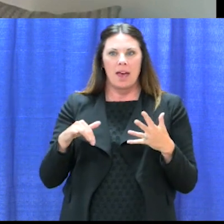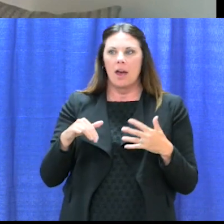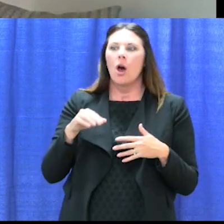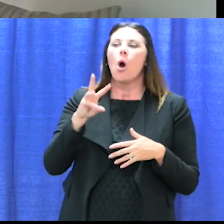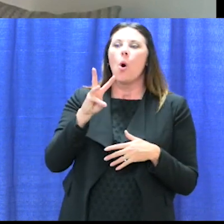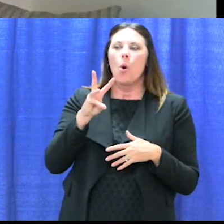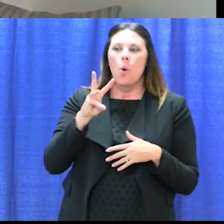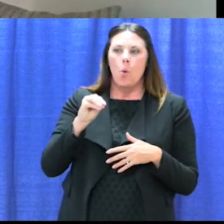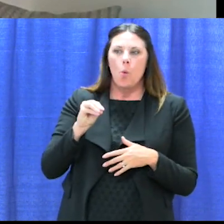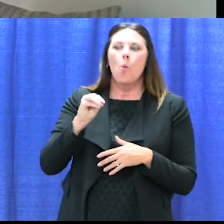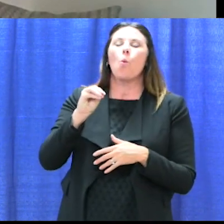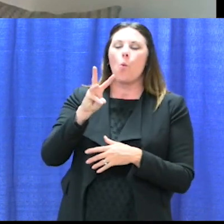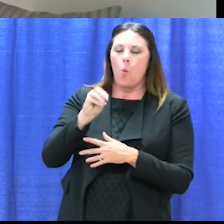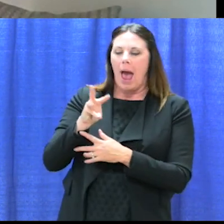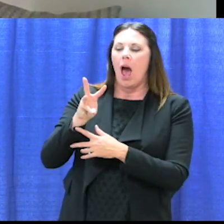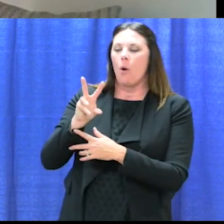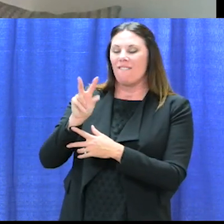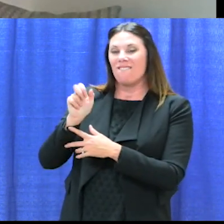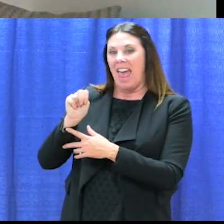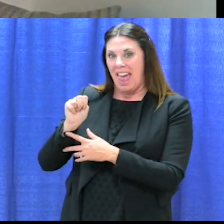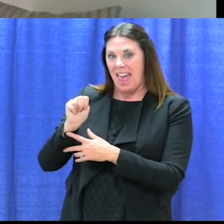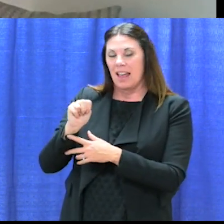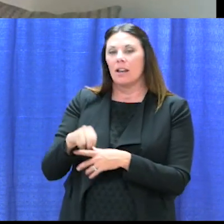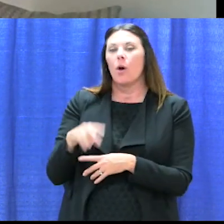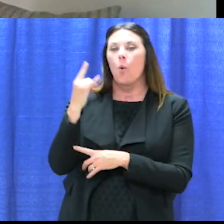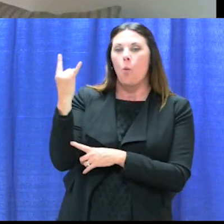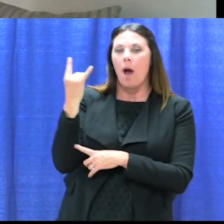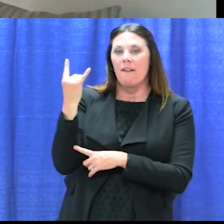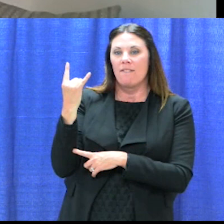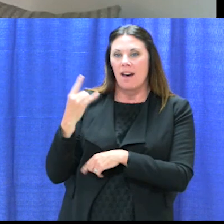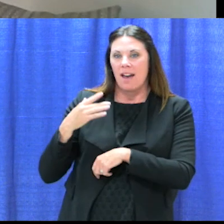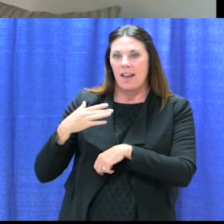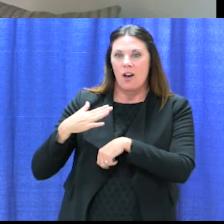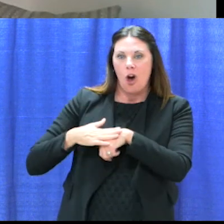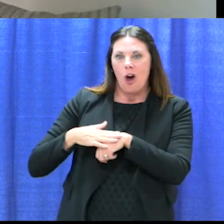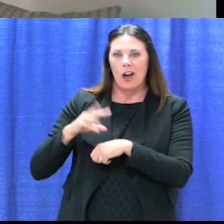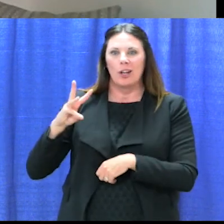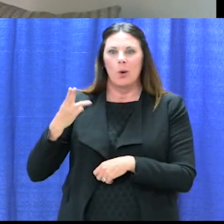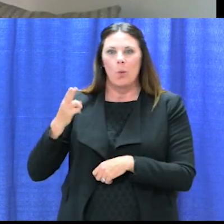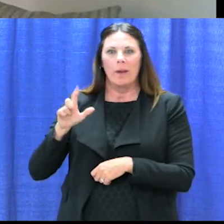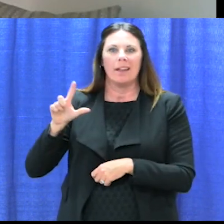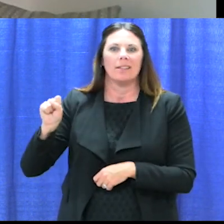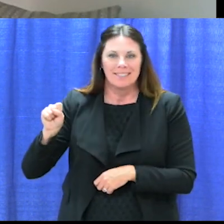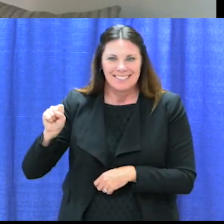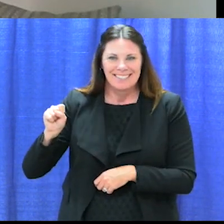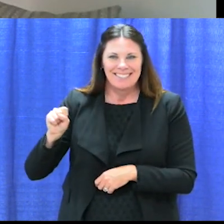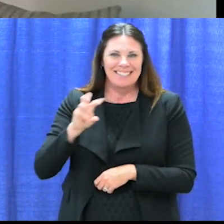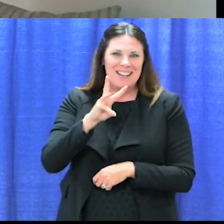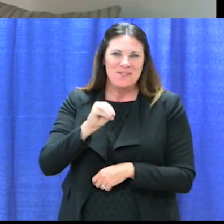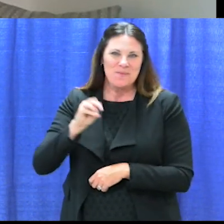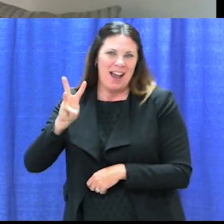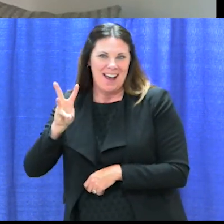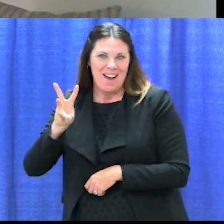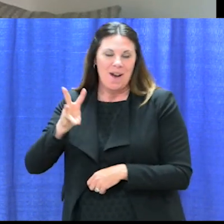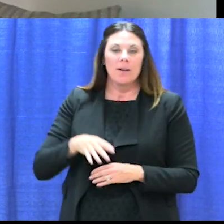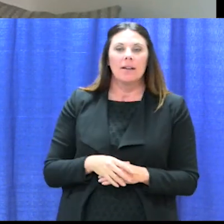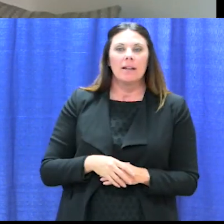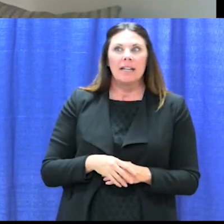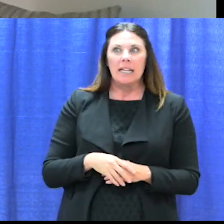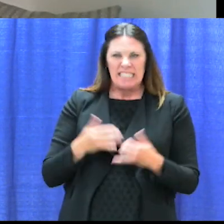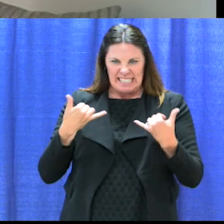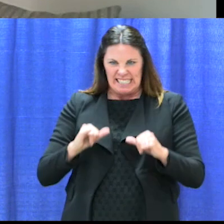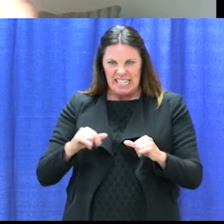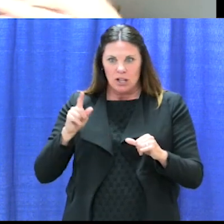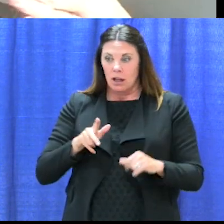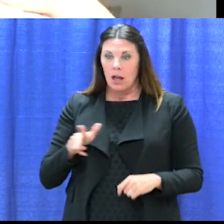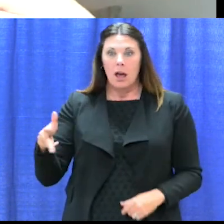The limitation to the Wow Van is that it still needs to be close to our network.